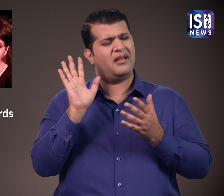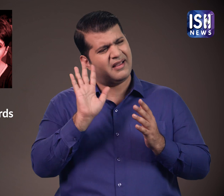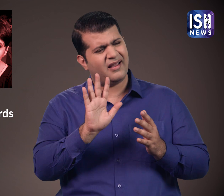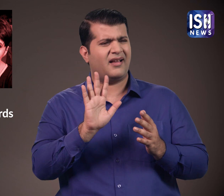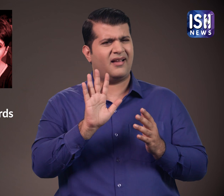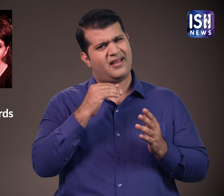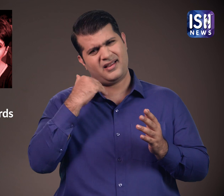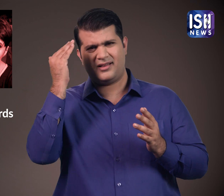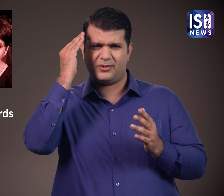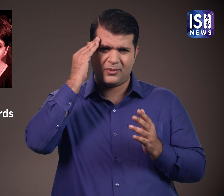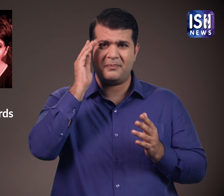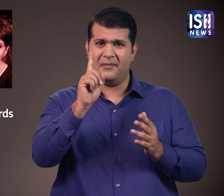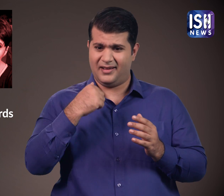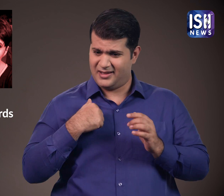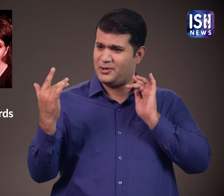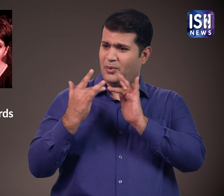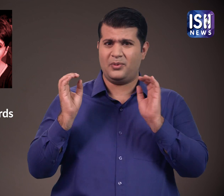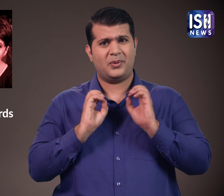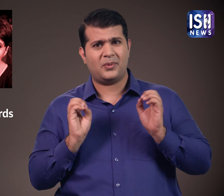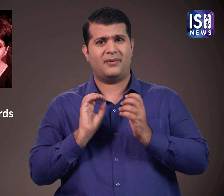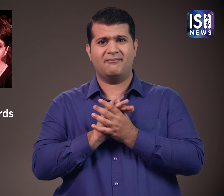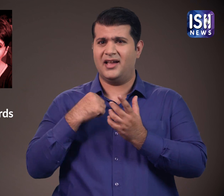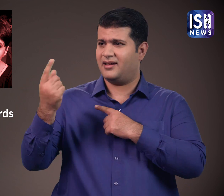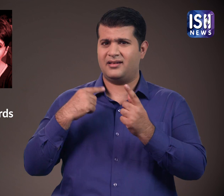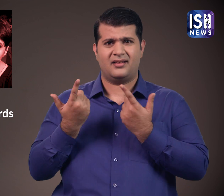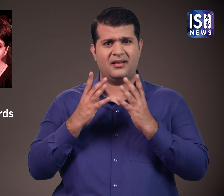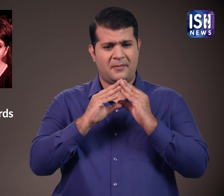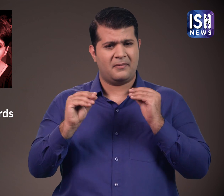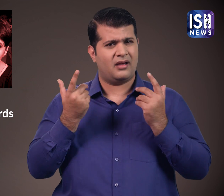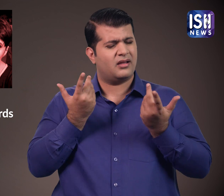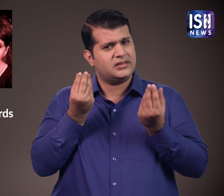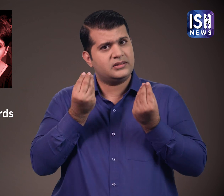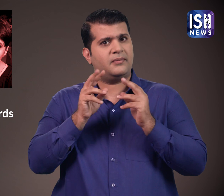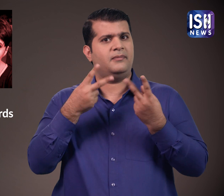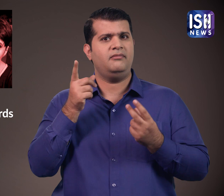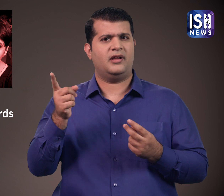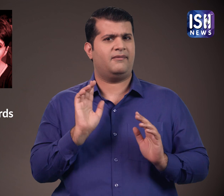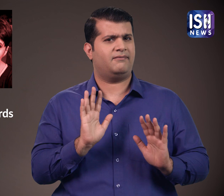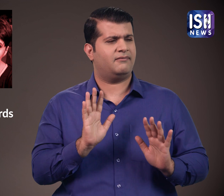Nadar said that he is suspicious because she had stopped contacting her friends.